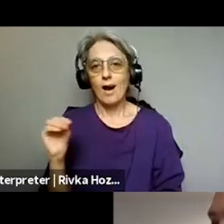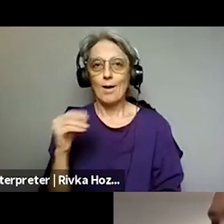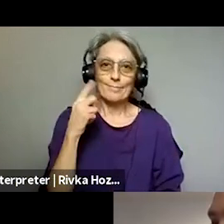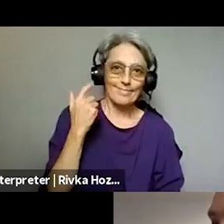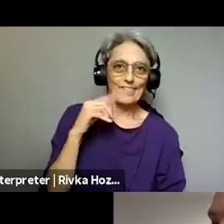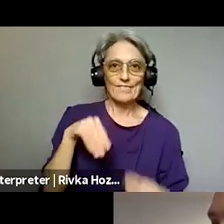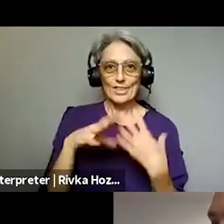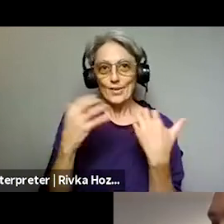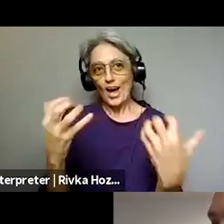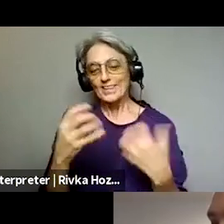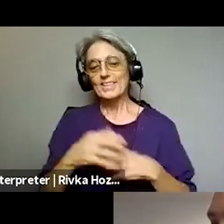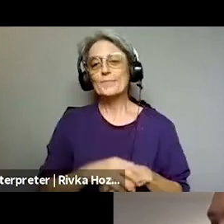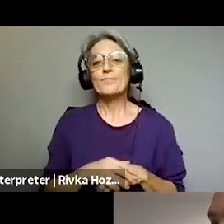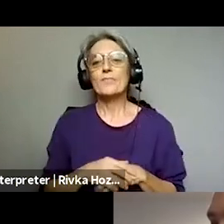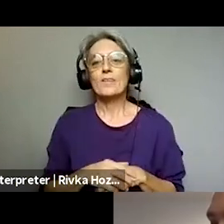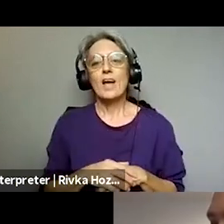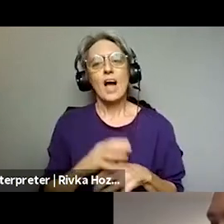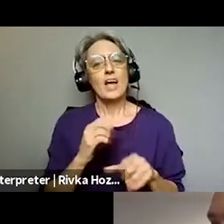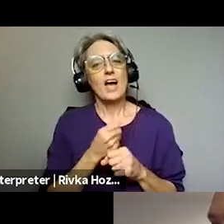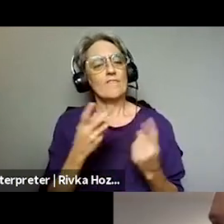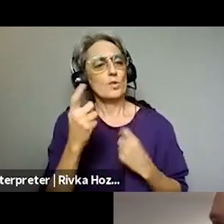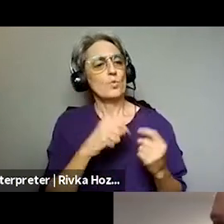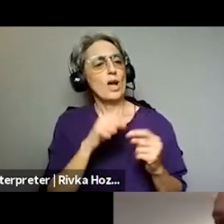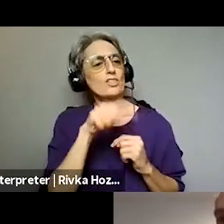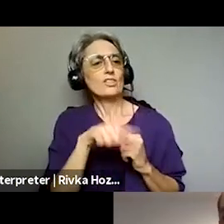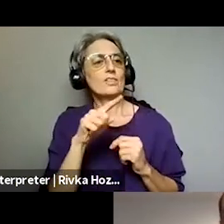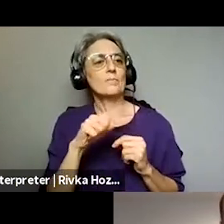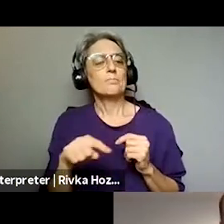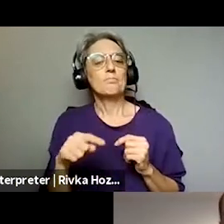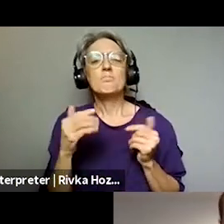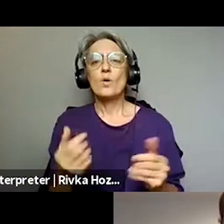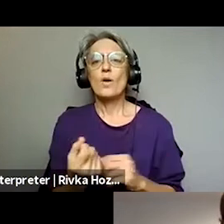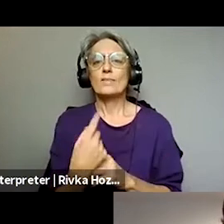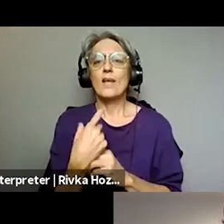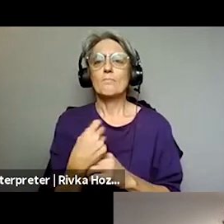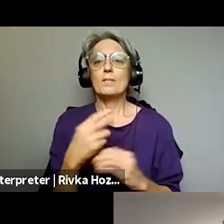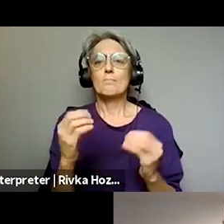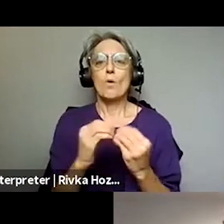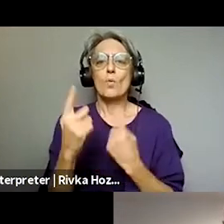I’ve received a couple of them, but please go ahead and send me more questions as you have them.